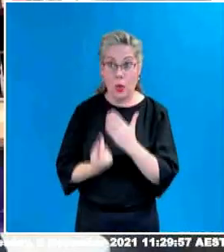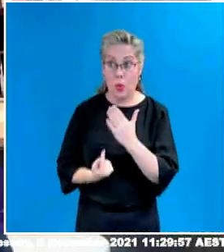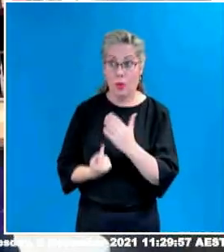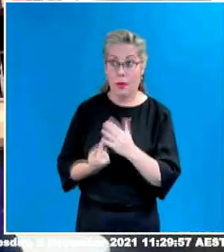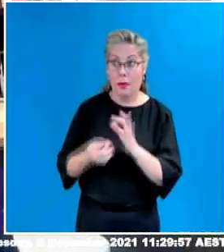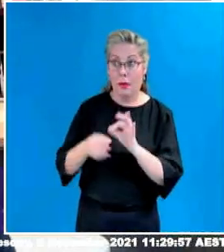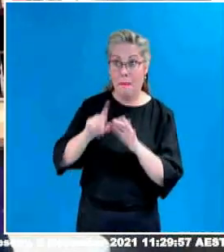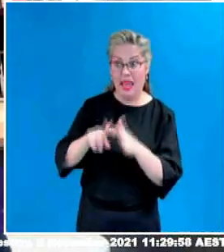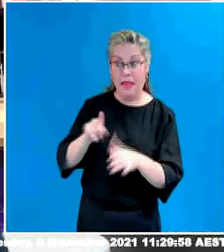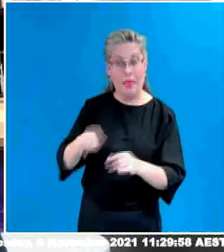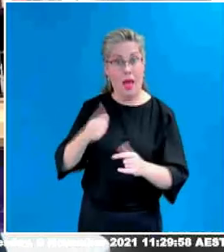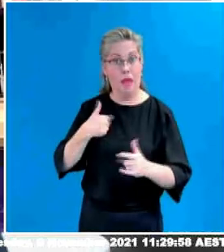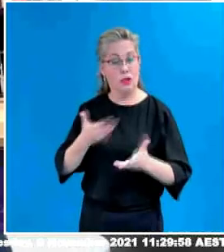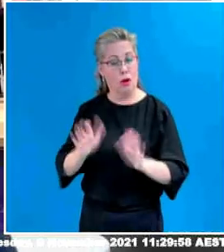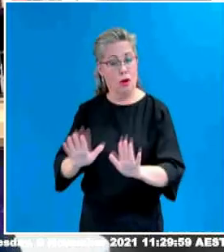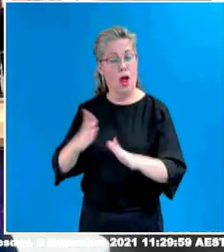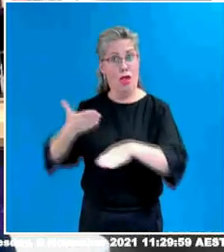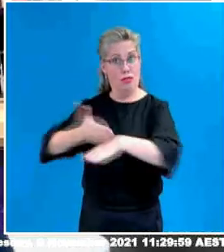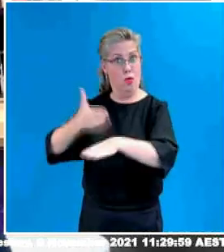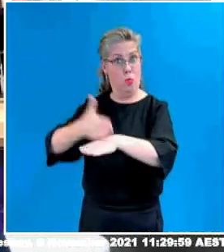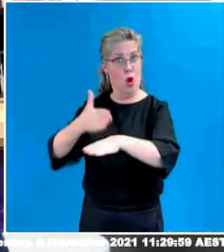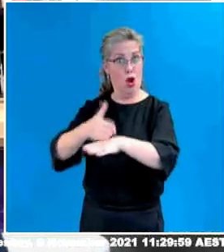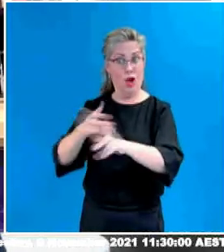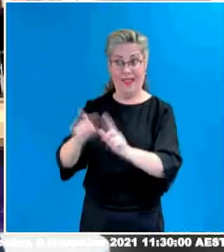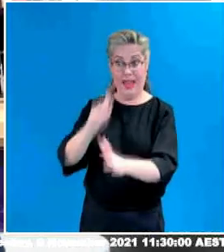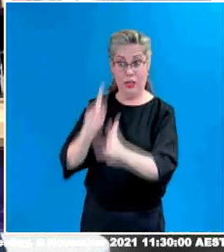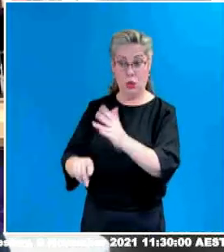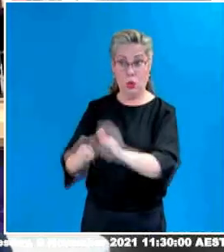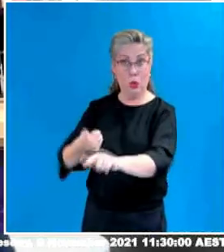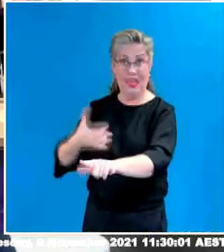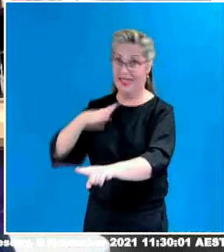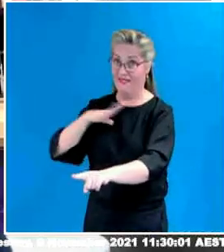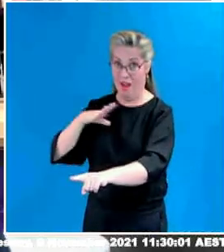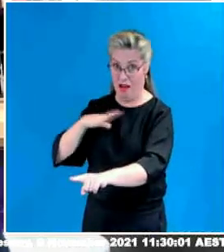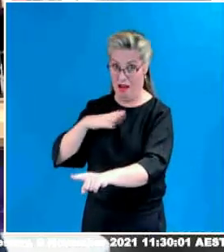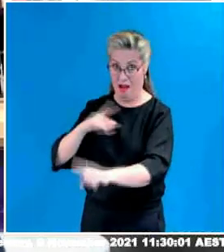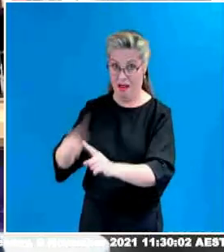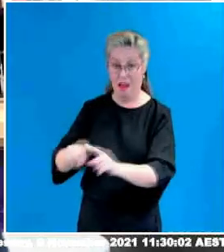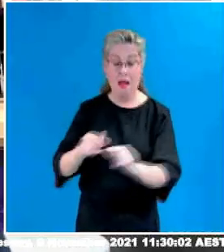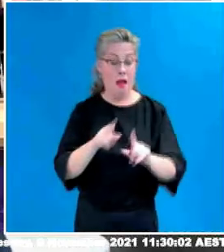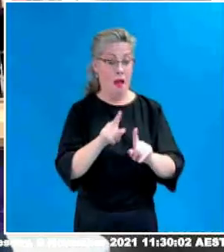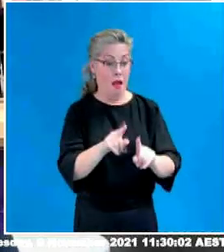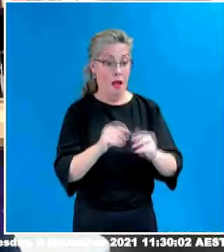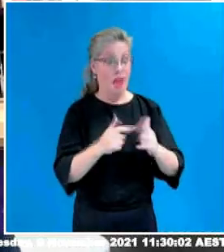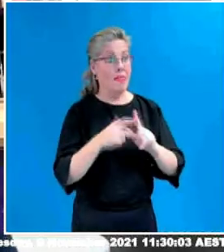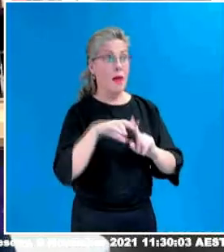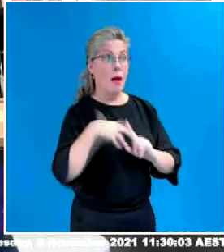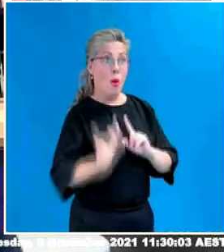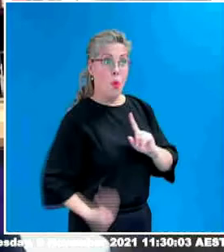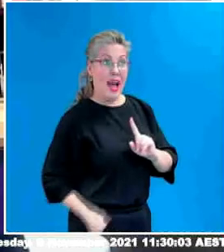So modern slavery is not something that just happens overseas, it very much happens within Australia.